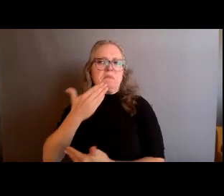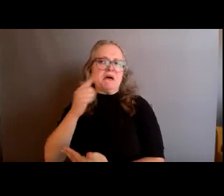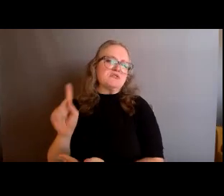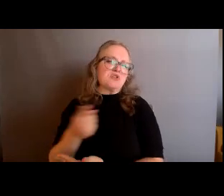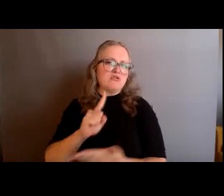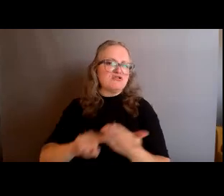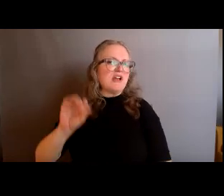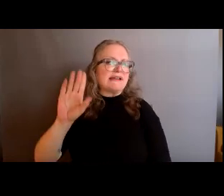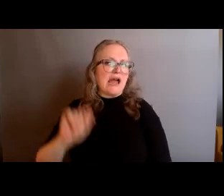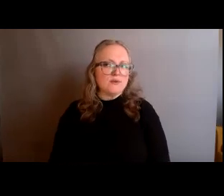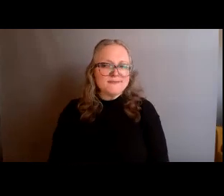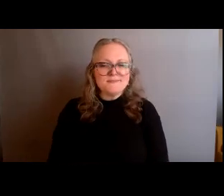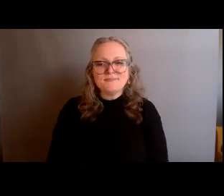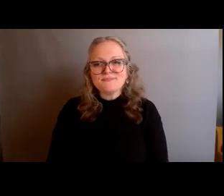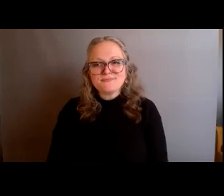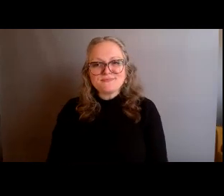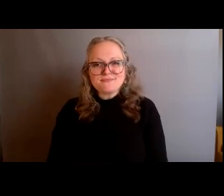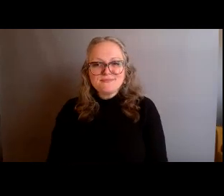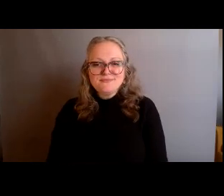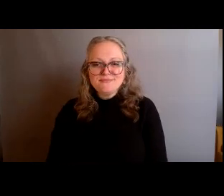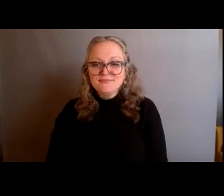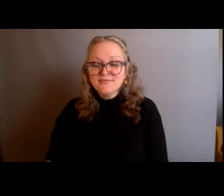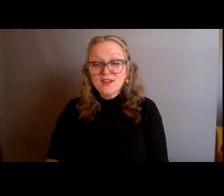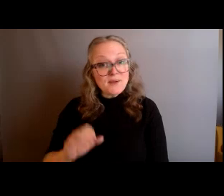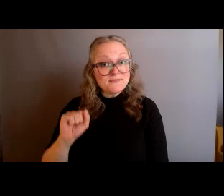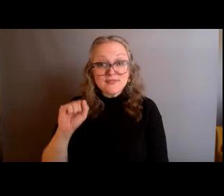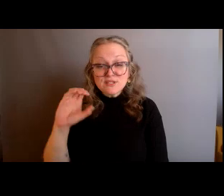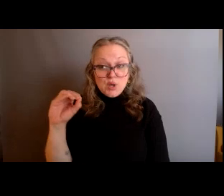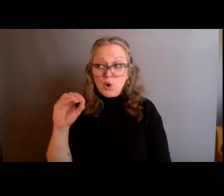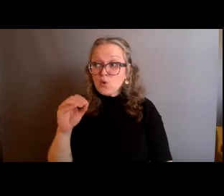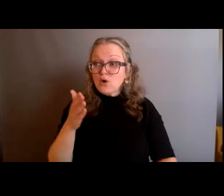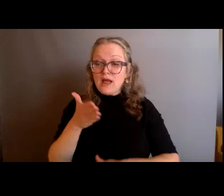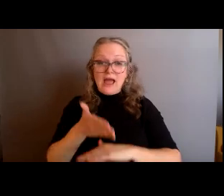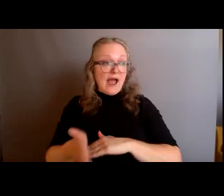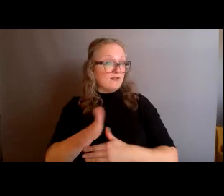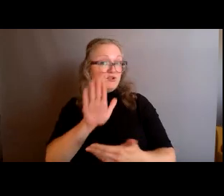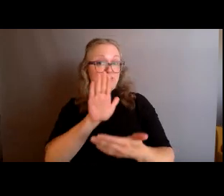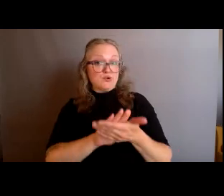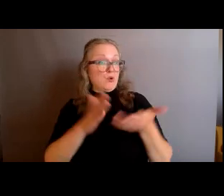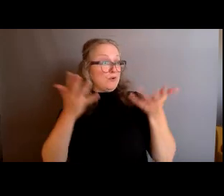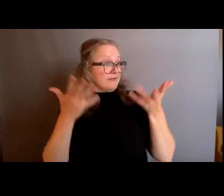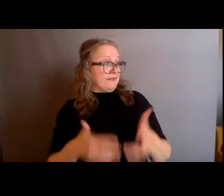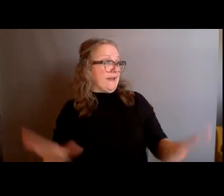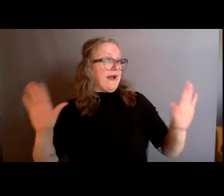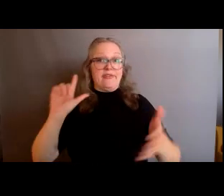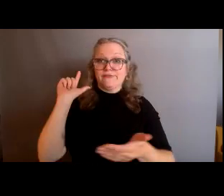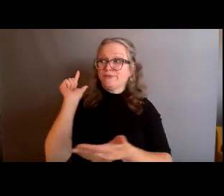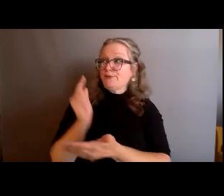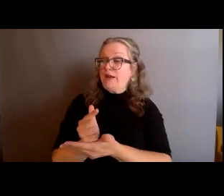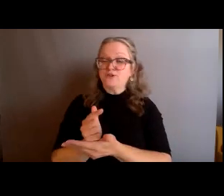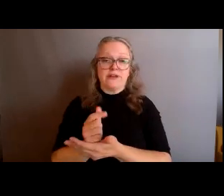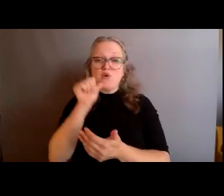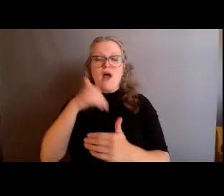OK, so after school and they no longer have access to those, those types of preventive services,